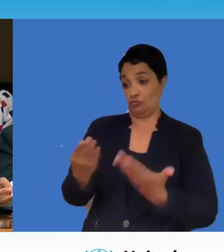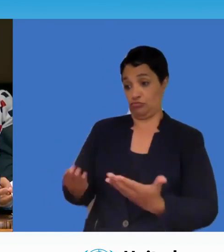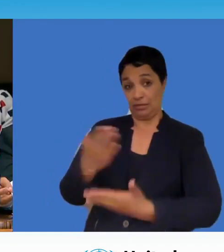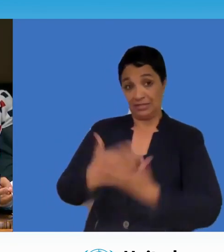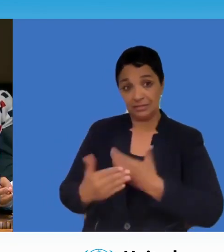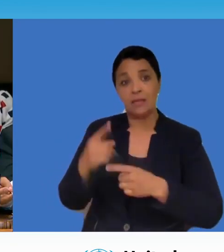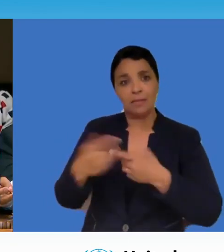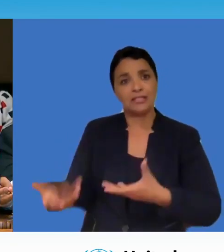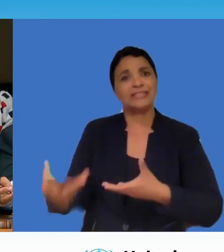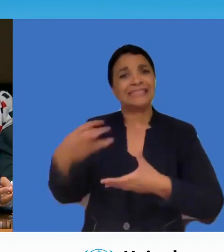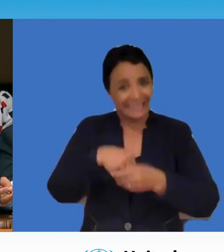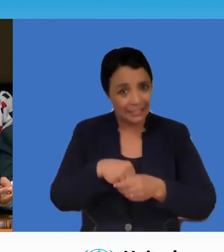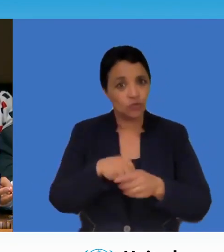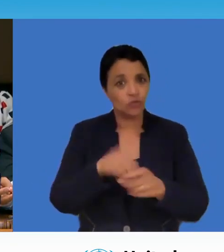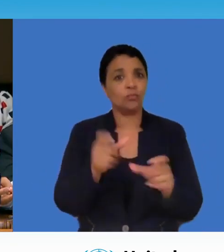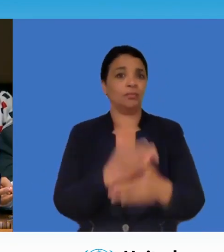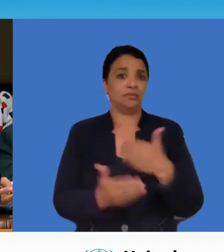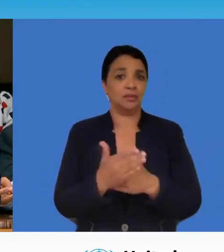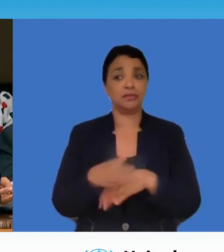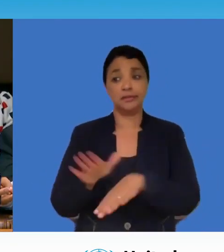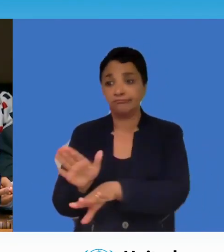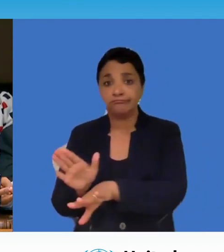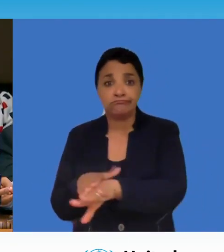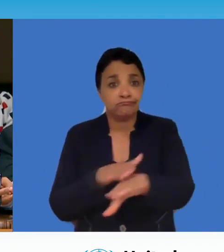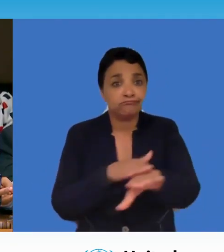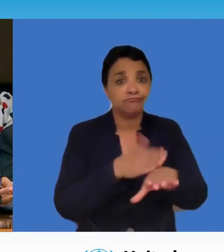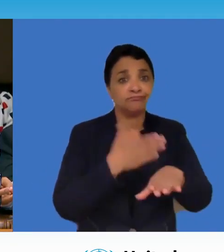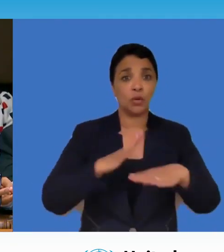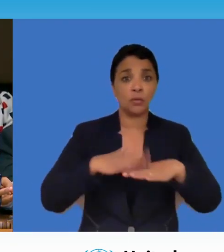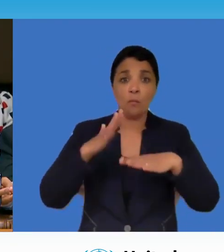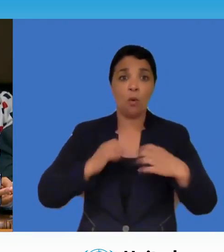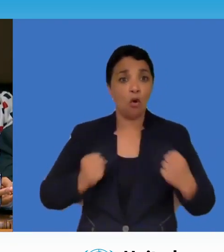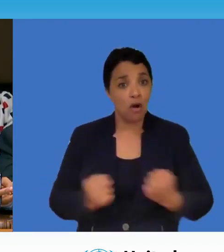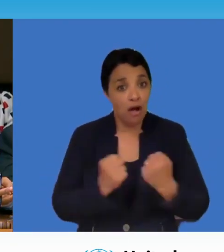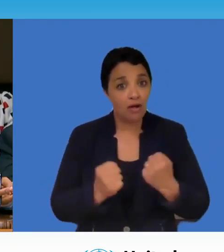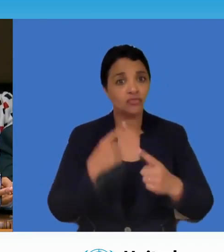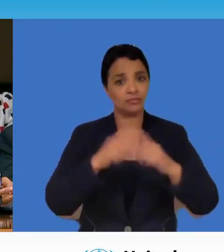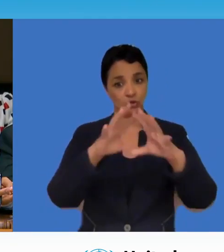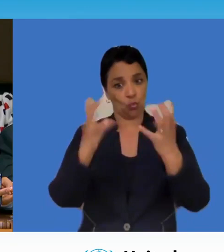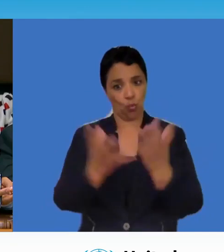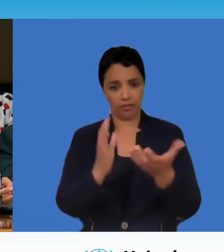and with persons with disabilities and called for enhanced actions and greater International